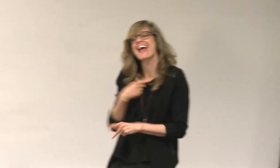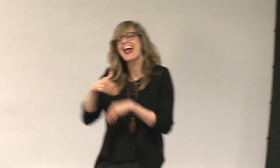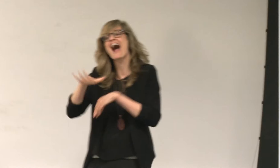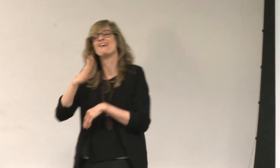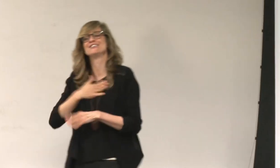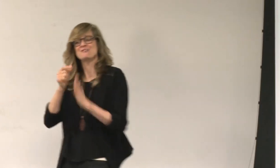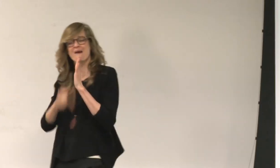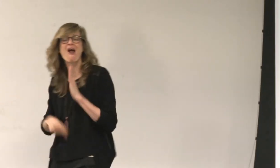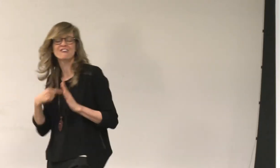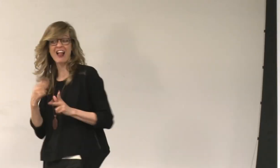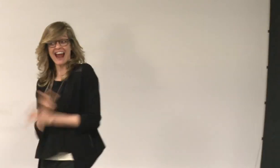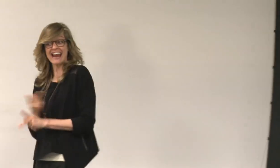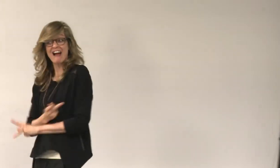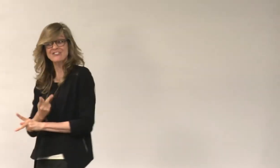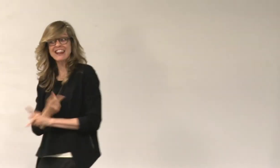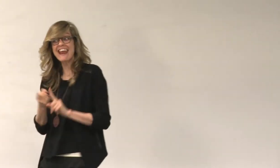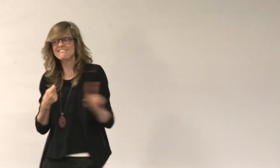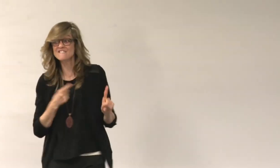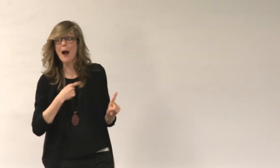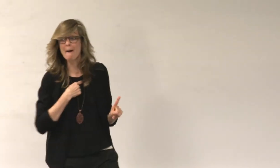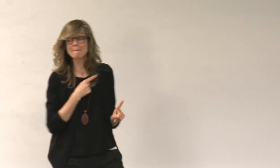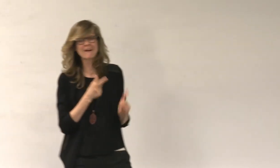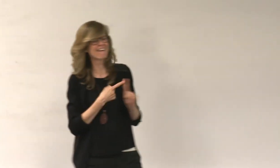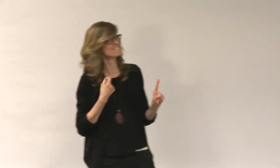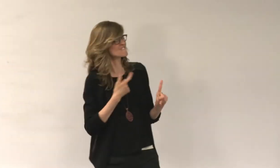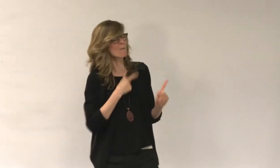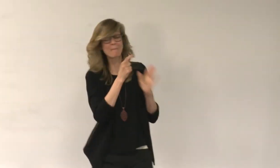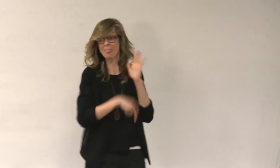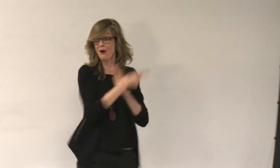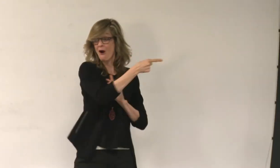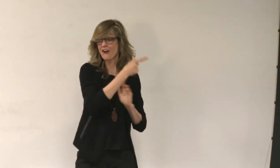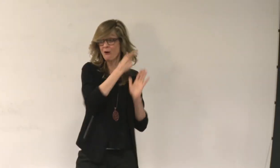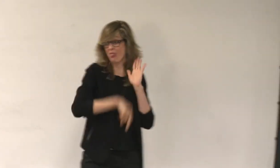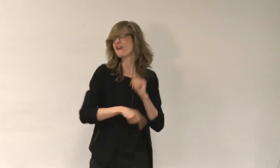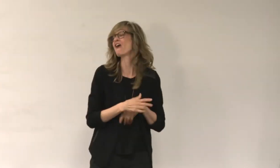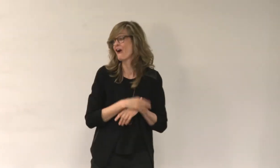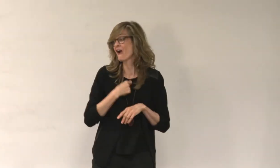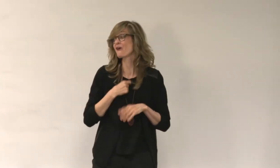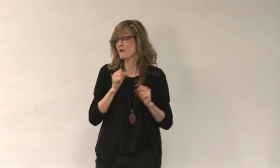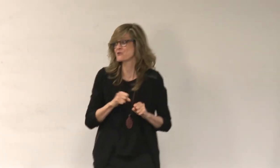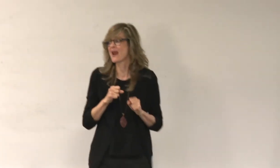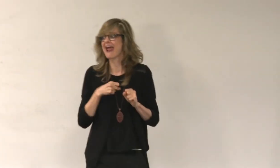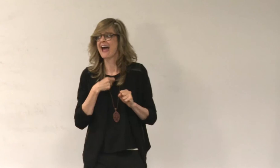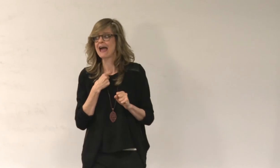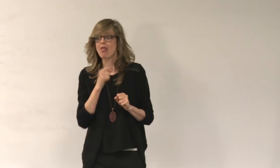WHAT WERE THOSE STATS? UH, YES, YOU'LL HAVE TO LOOK AT THE ARTICLE.